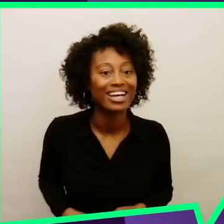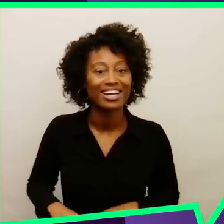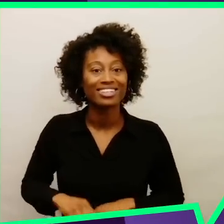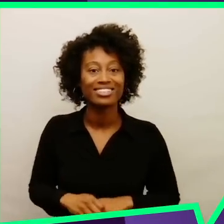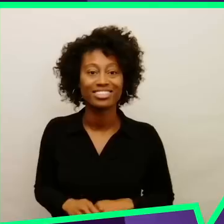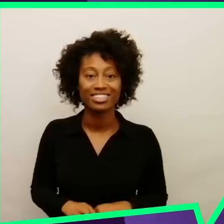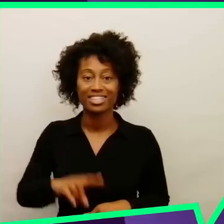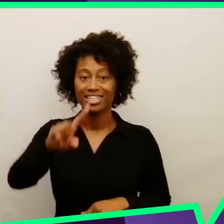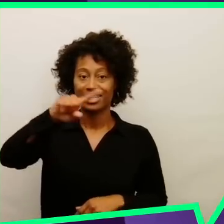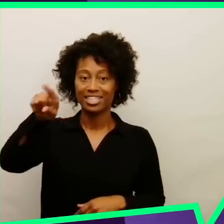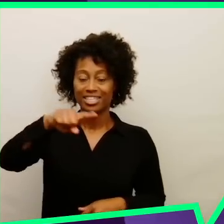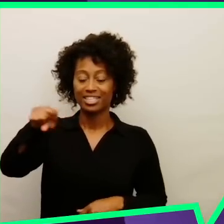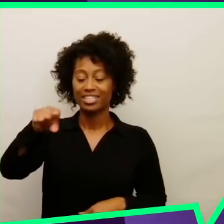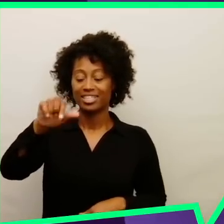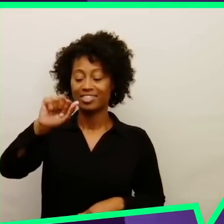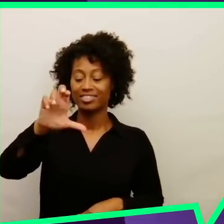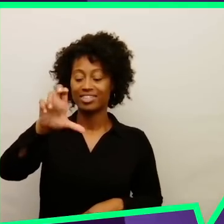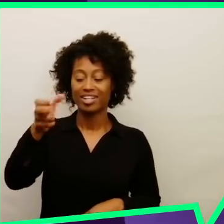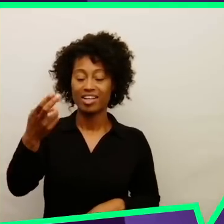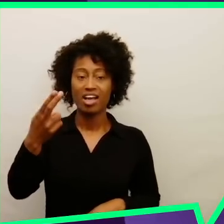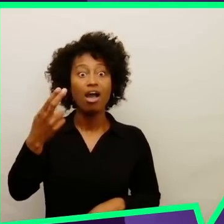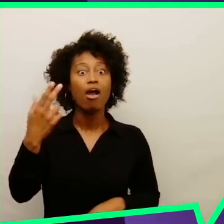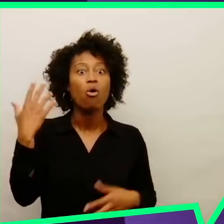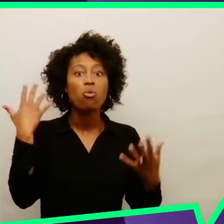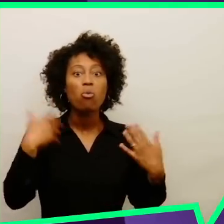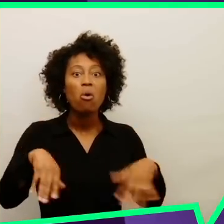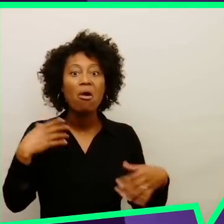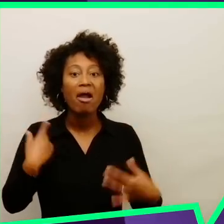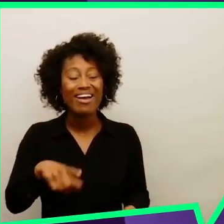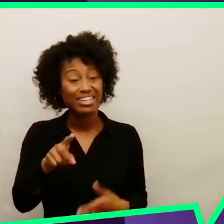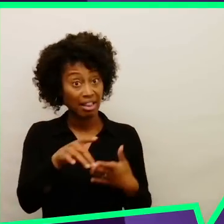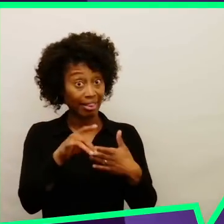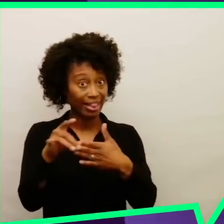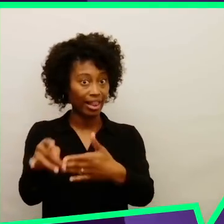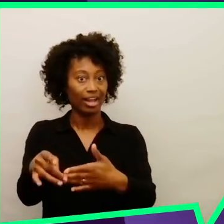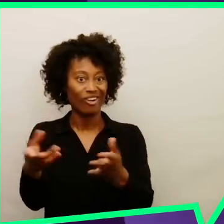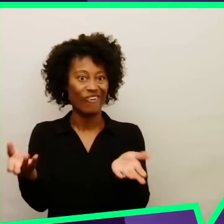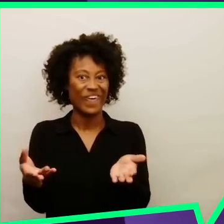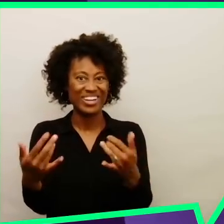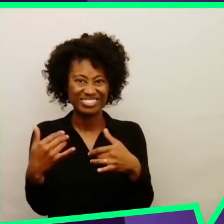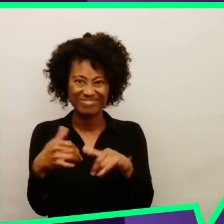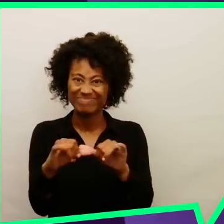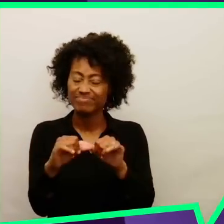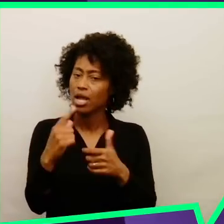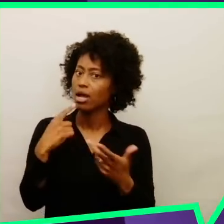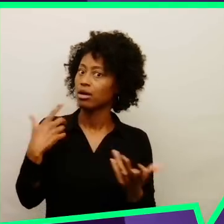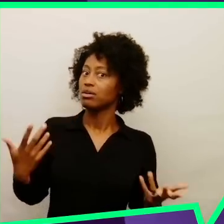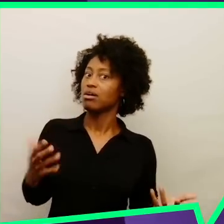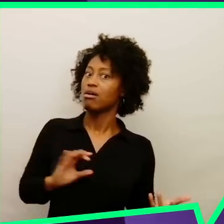Zach is going crazy. He's still the leader here, team, which is such an upset right now, Lily.